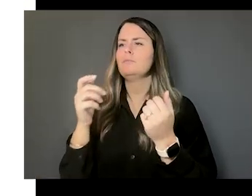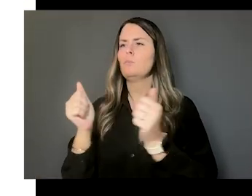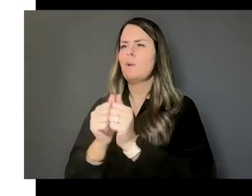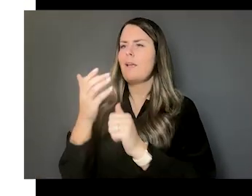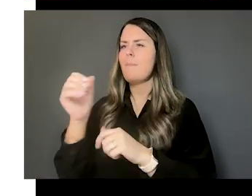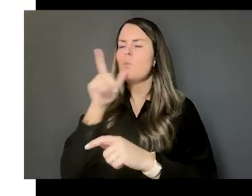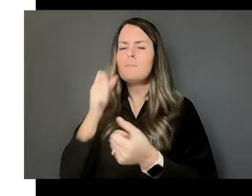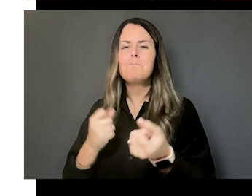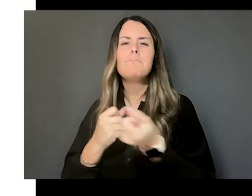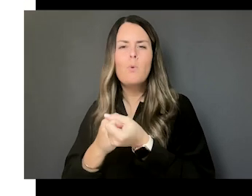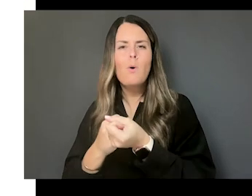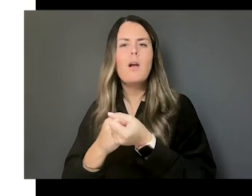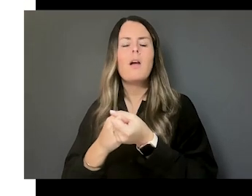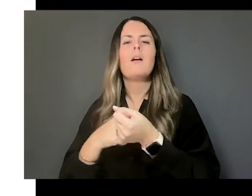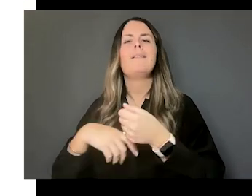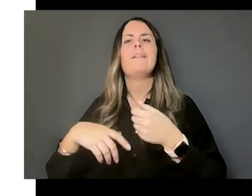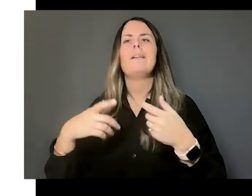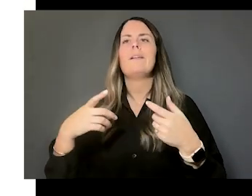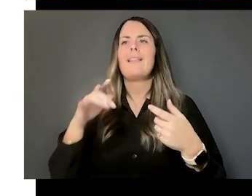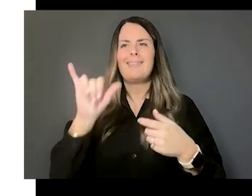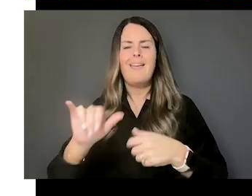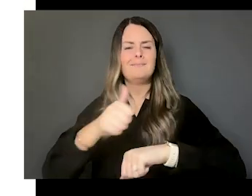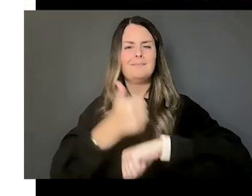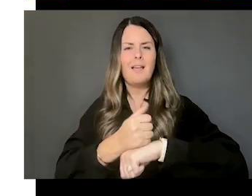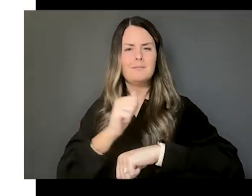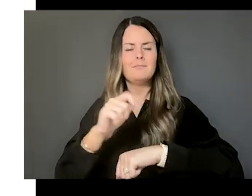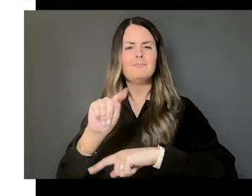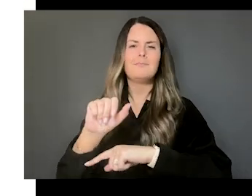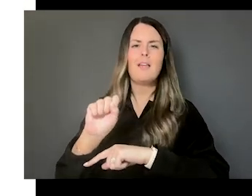such as Illustrative and, and some of your partners that you currently work with.